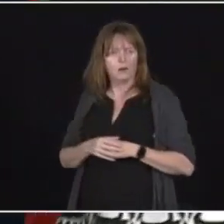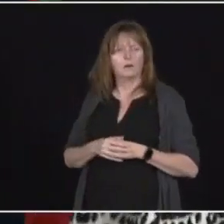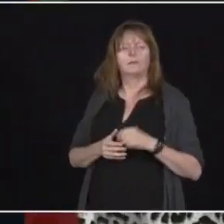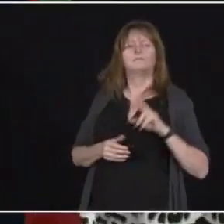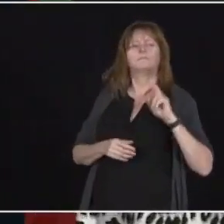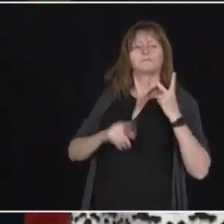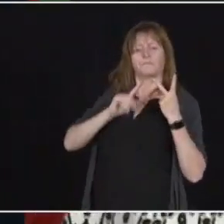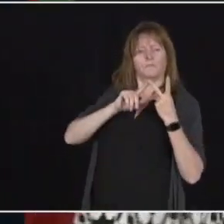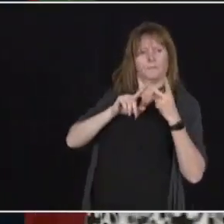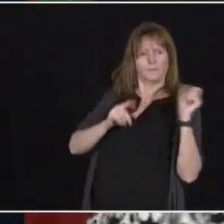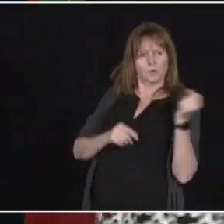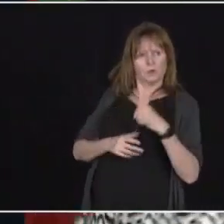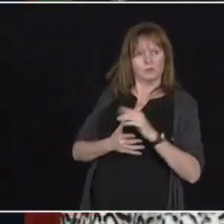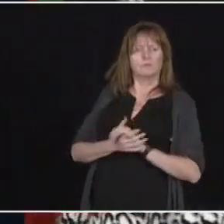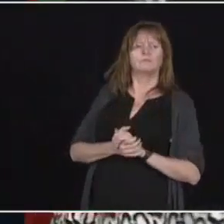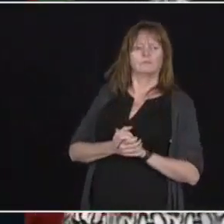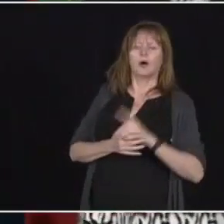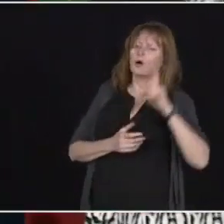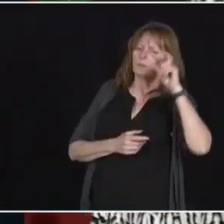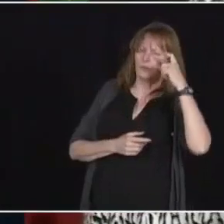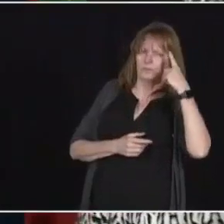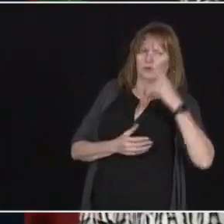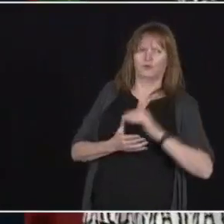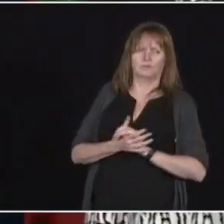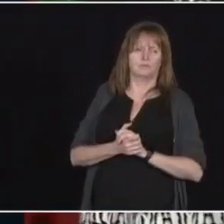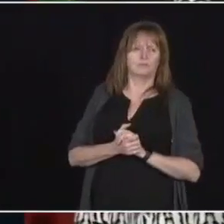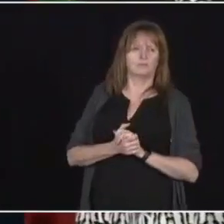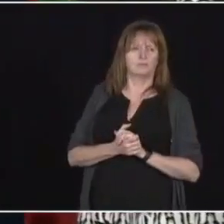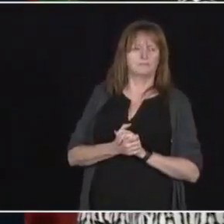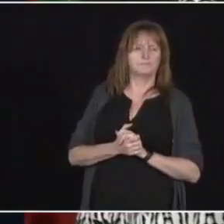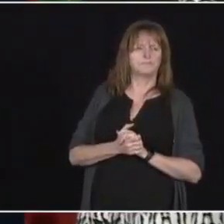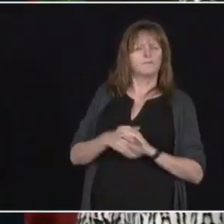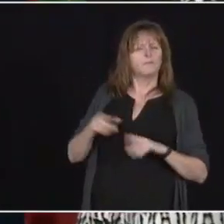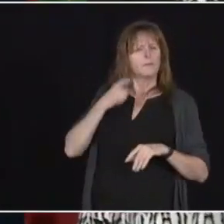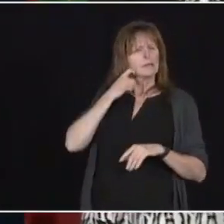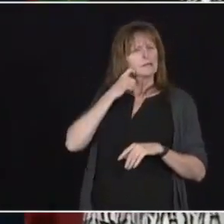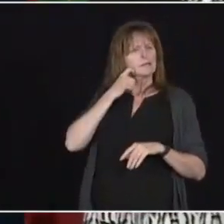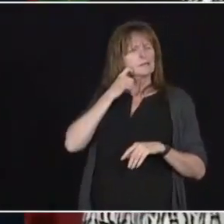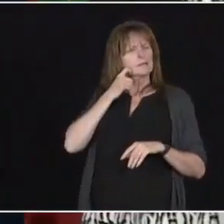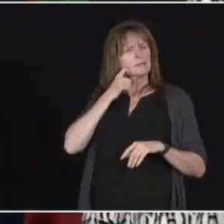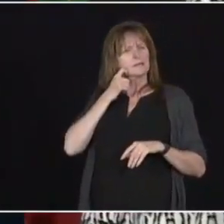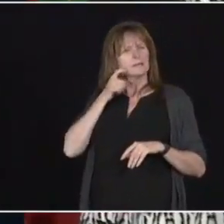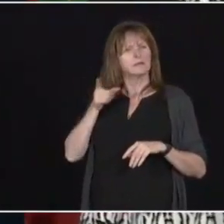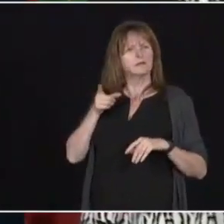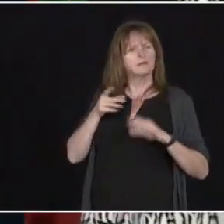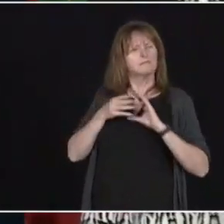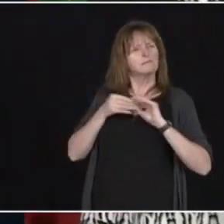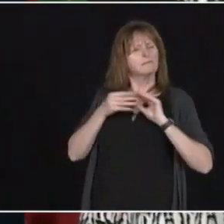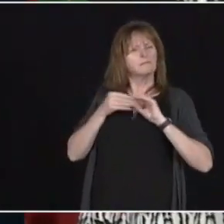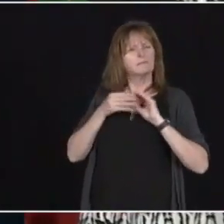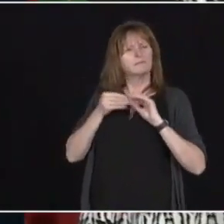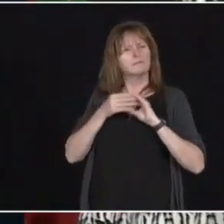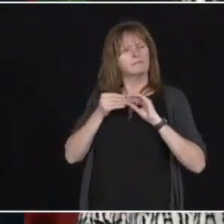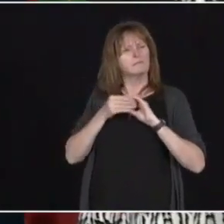follow up with premier Ford, premier, you just indicated that one of the reasons for the increasing